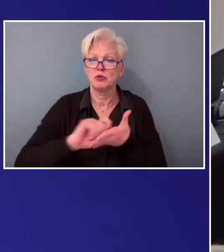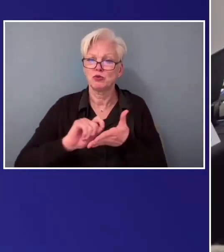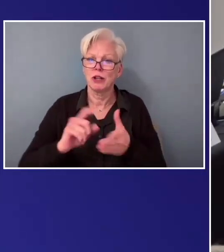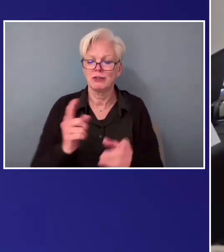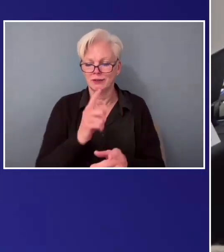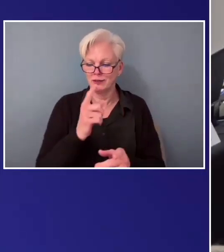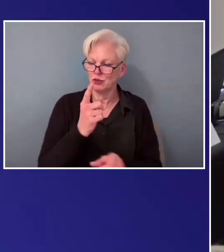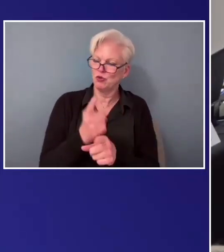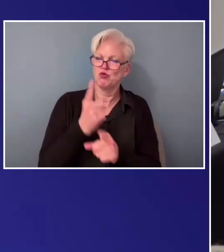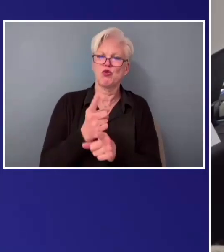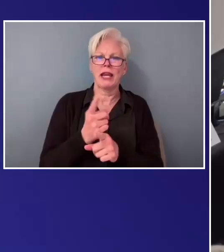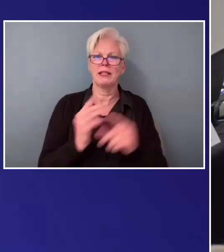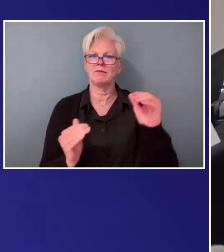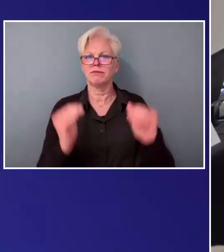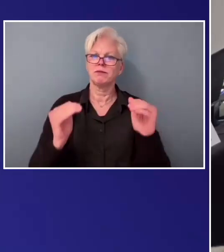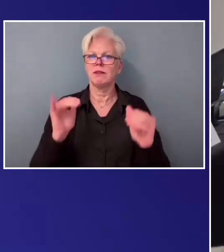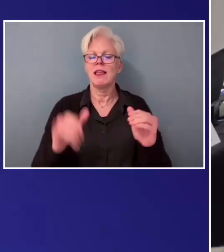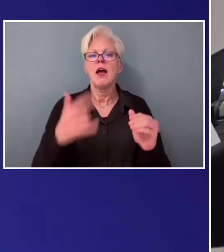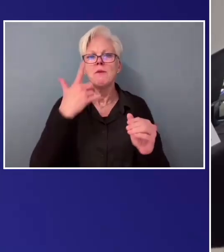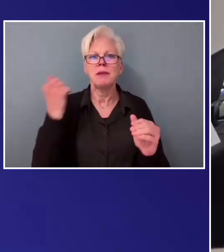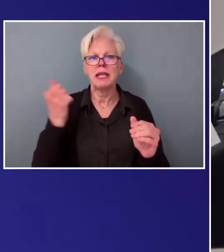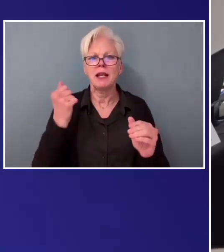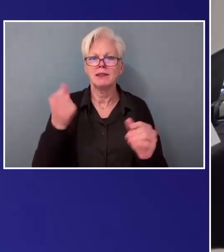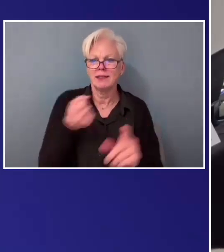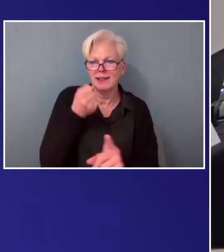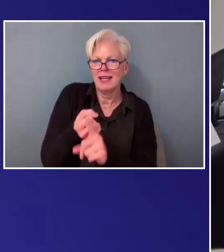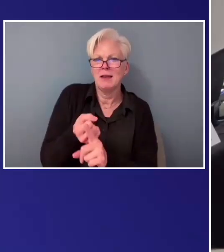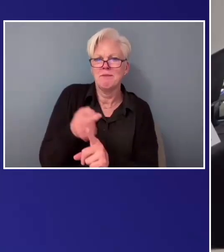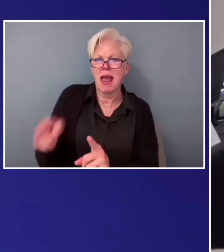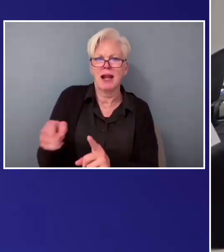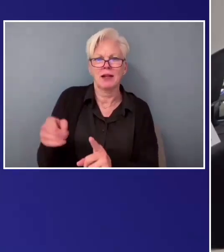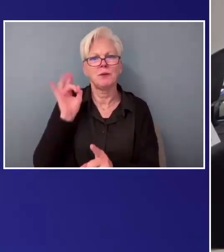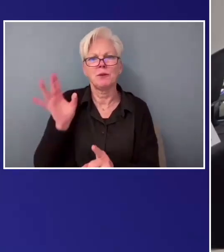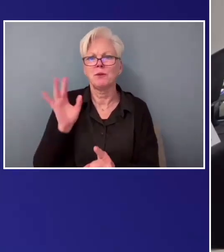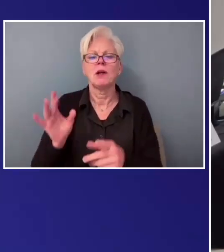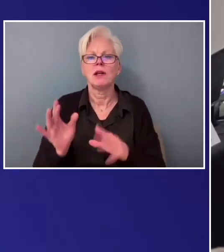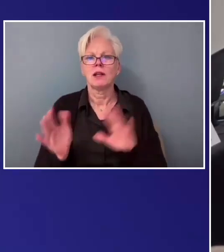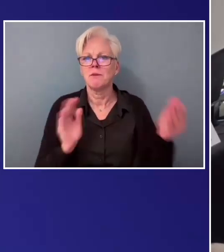disproportionate impact in that regard. So, yeah, Jeff -- Jeff, please.